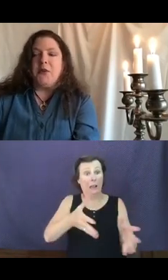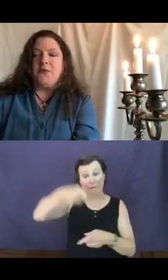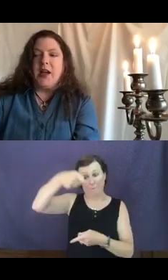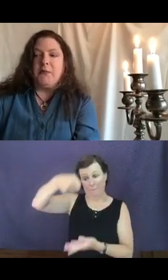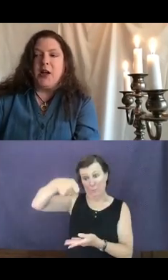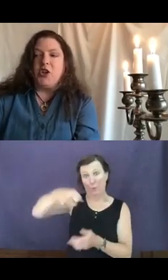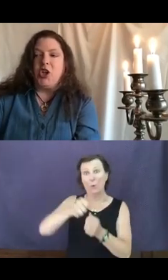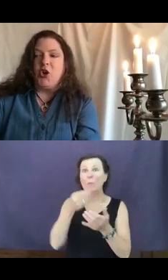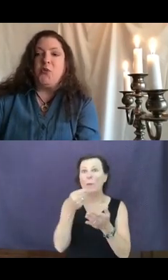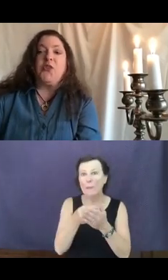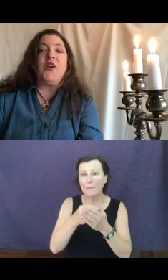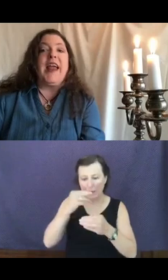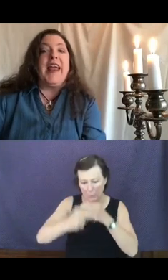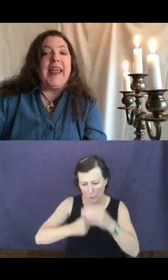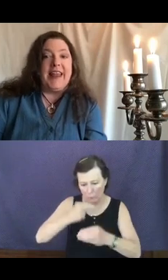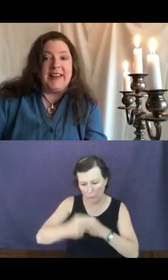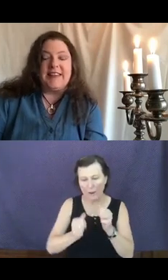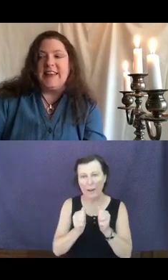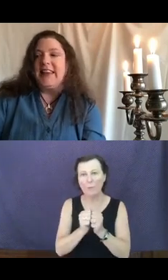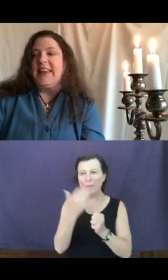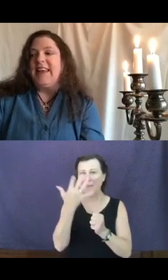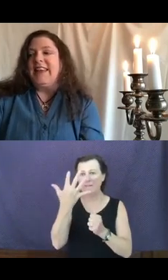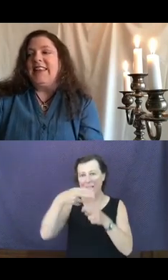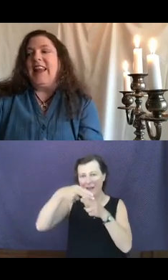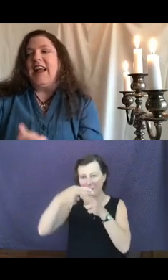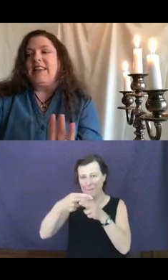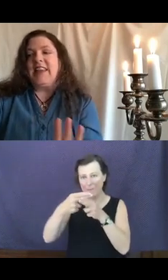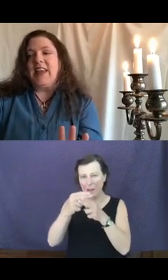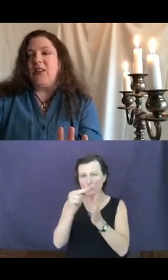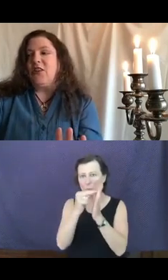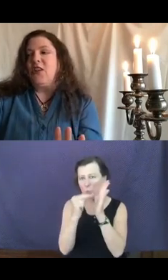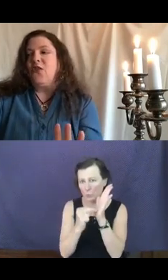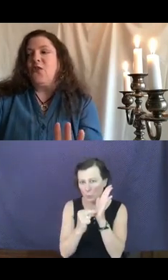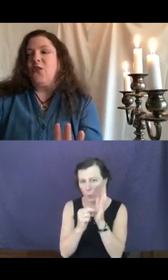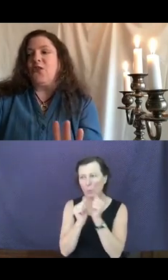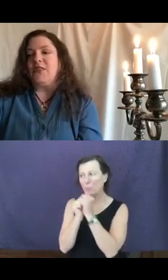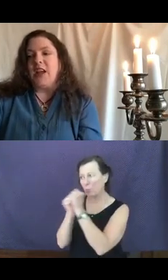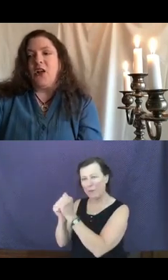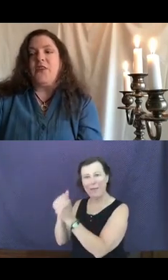five pound note, with her aunt. Not to take it herself on the